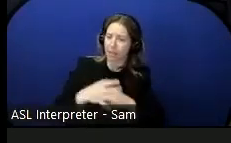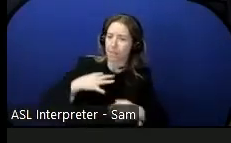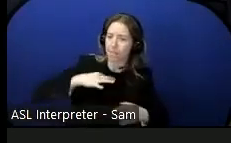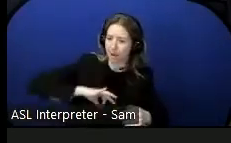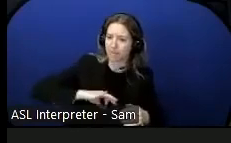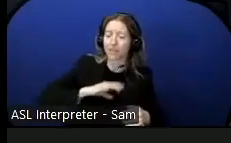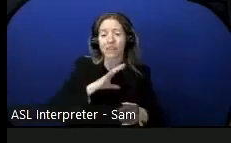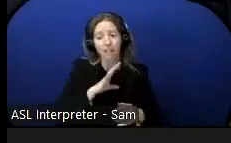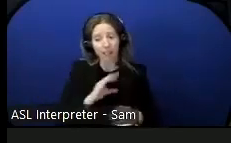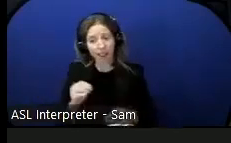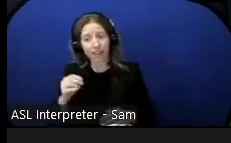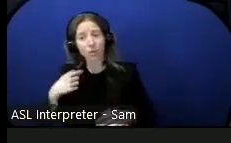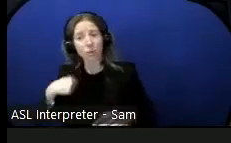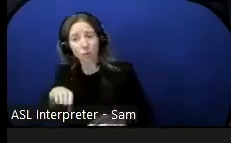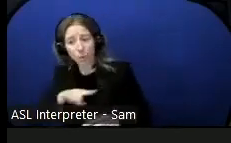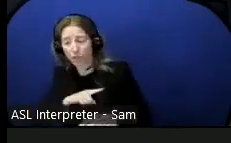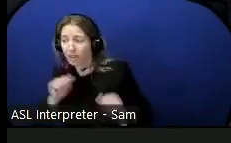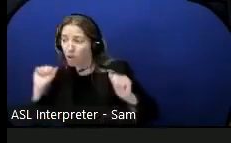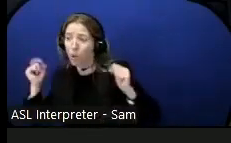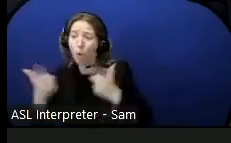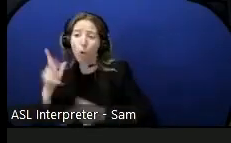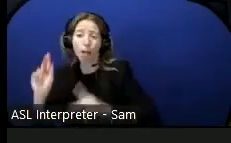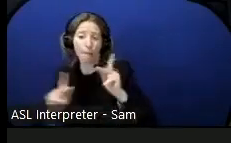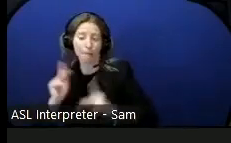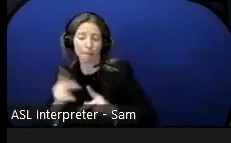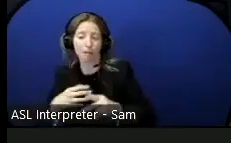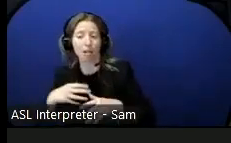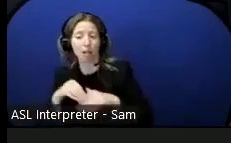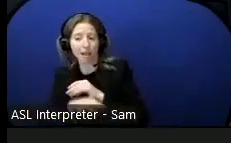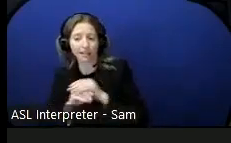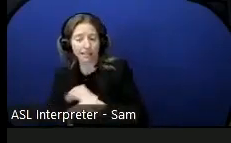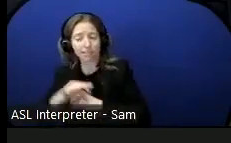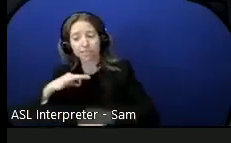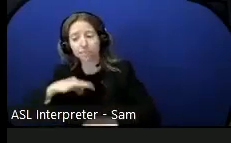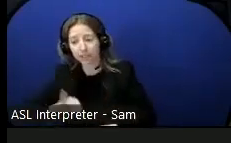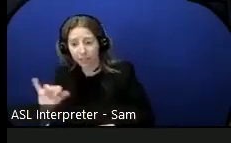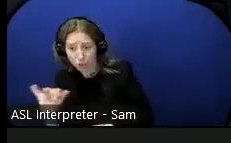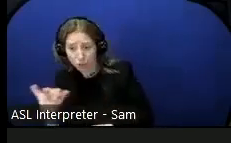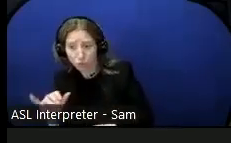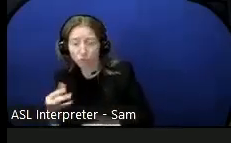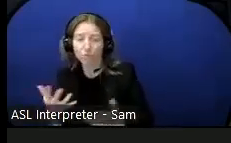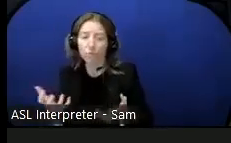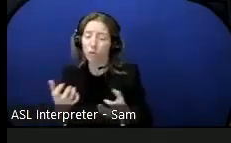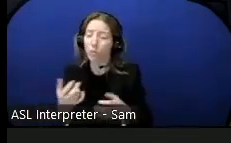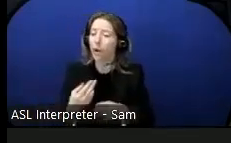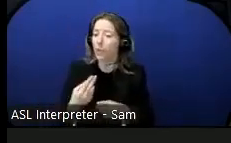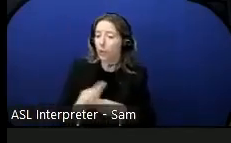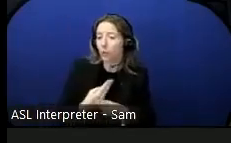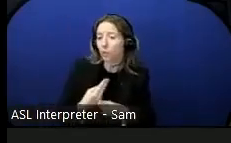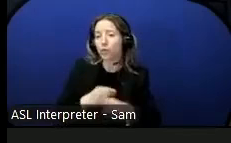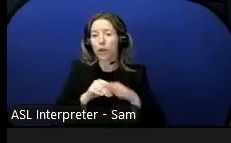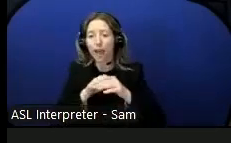that they're easy to use, that they're streamlined, all that stuff. You also want to make sure